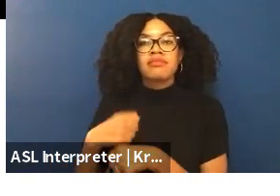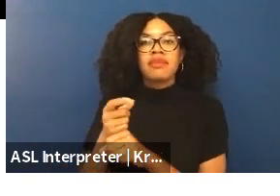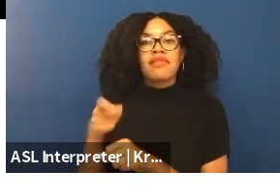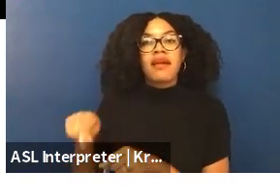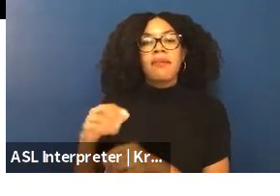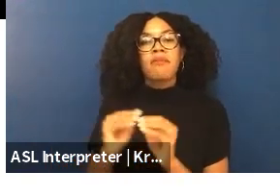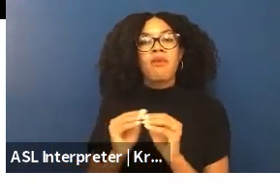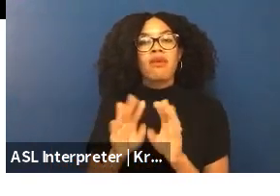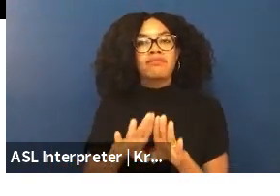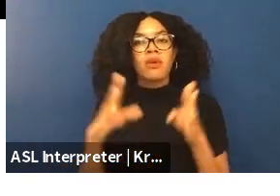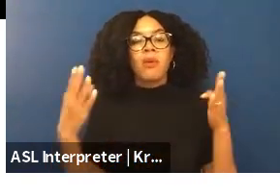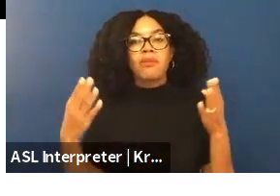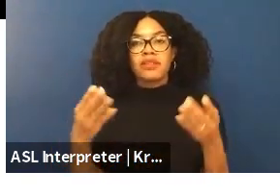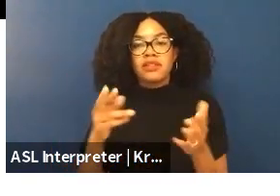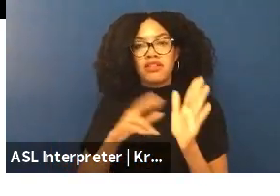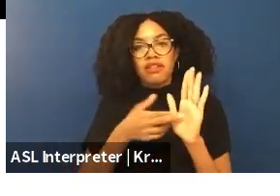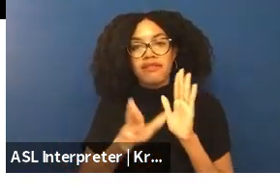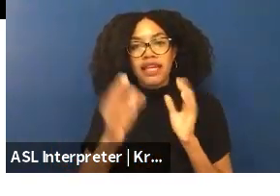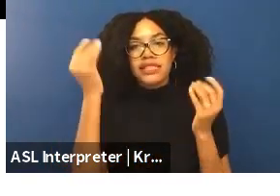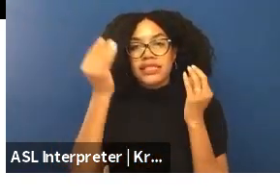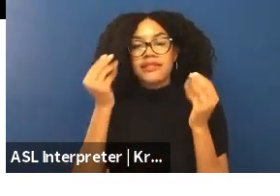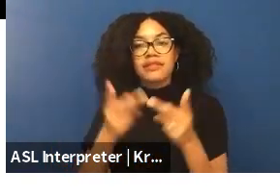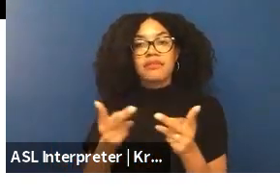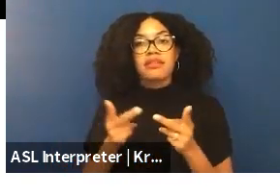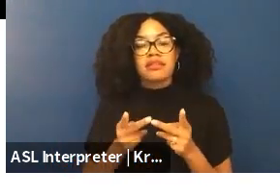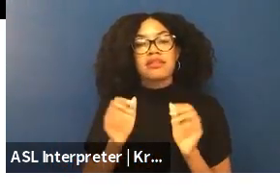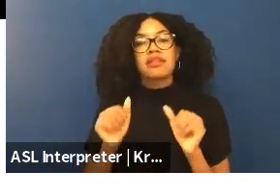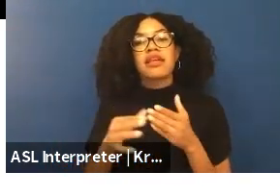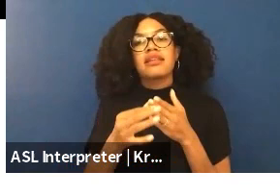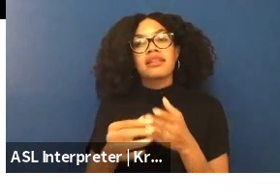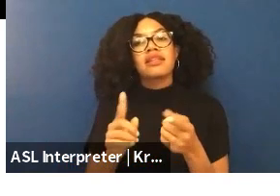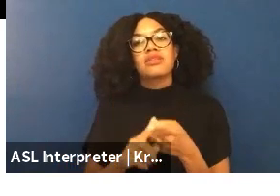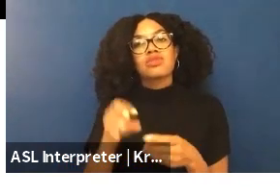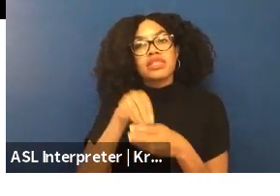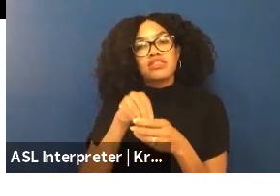that can lead to "inter-departmental as well as cross-department actions and interactions,